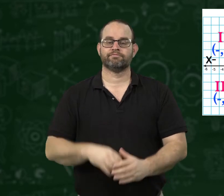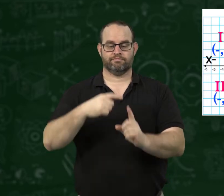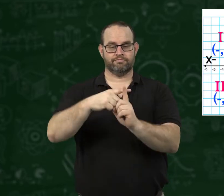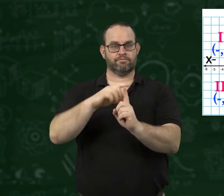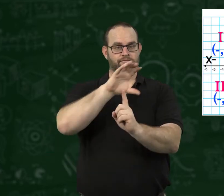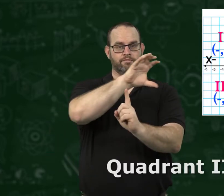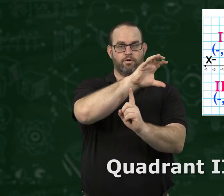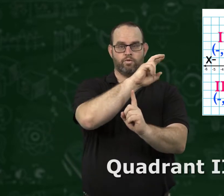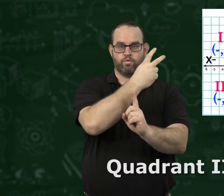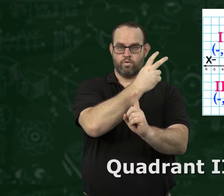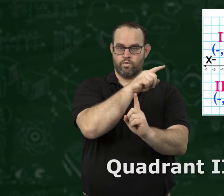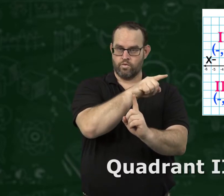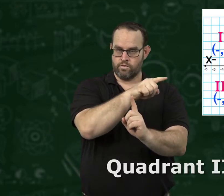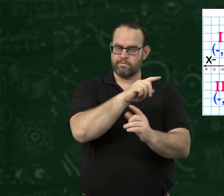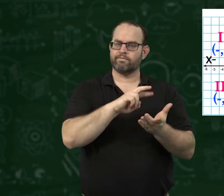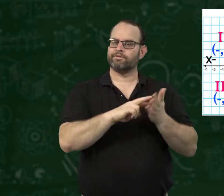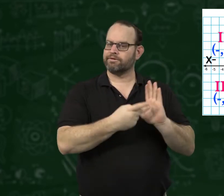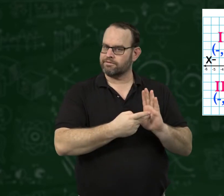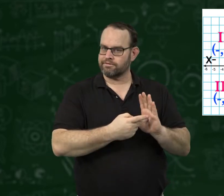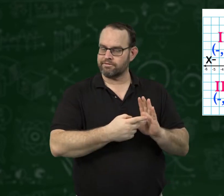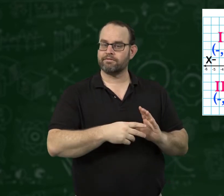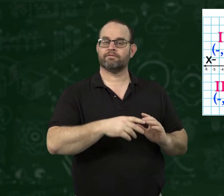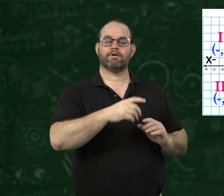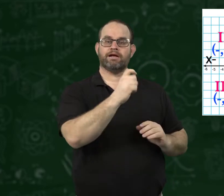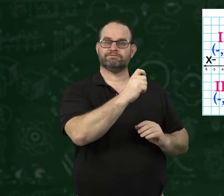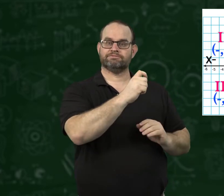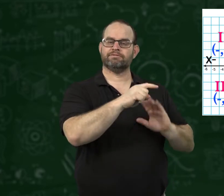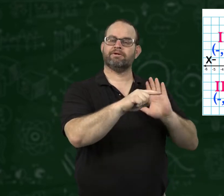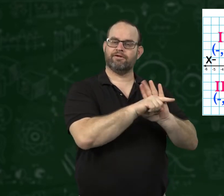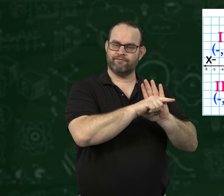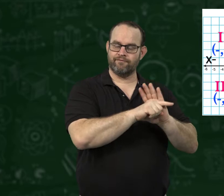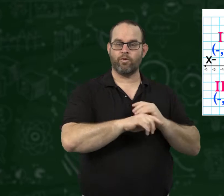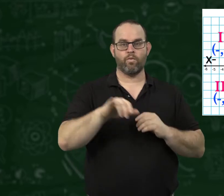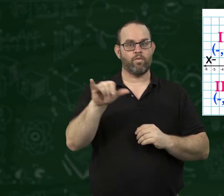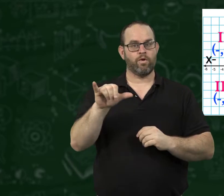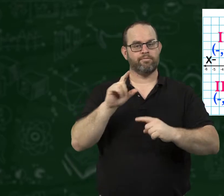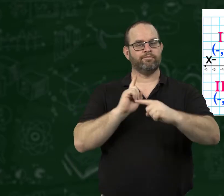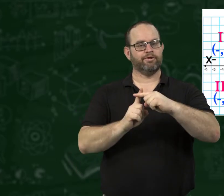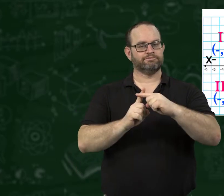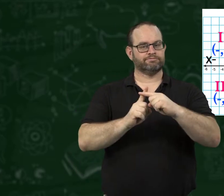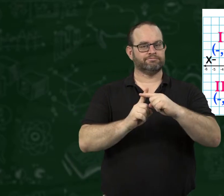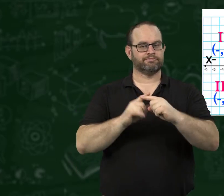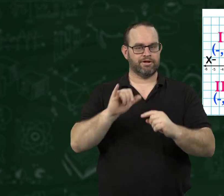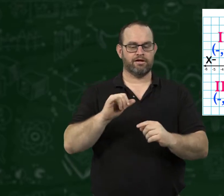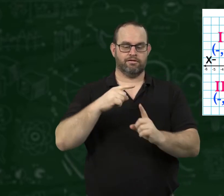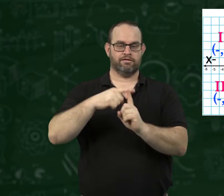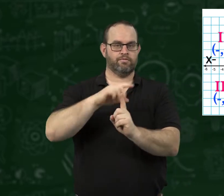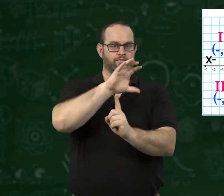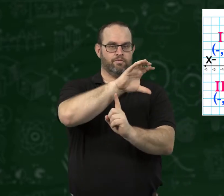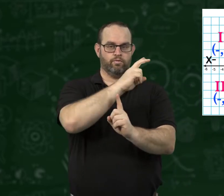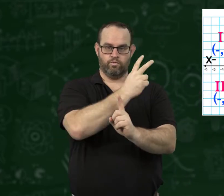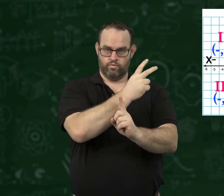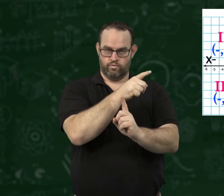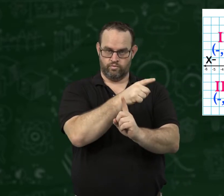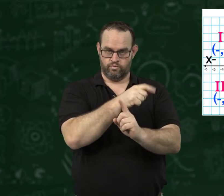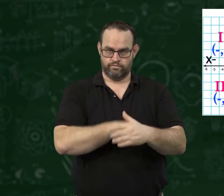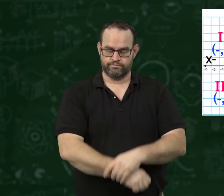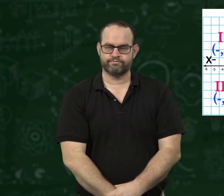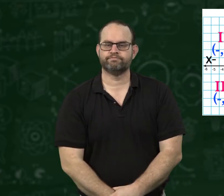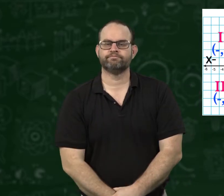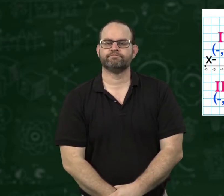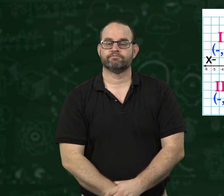In quadrant two, x has a negative value and y has a positive value.